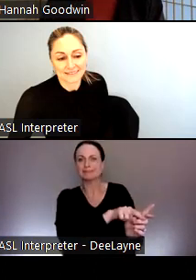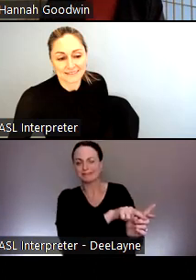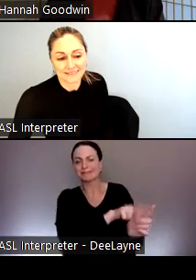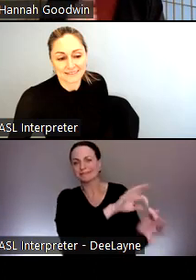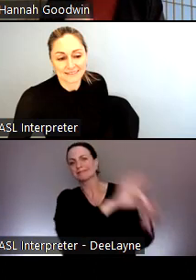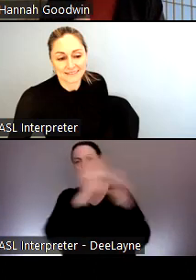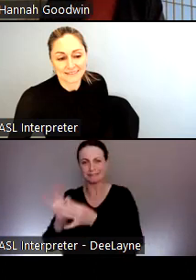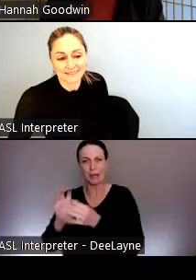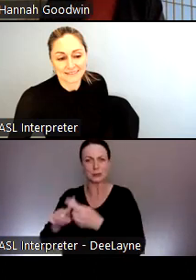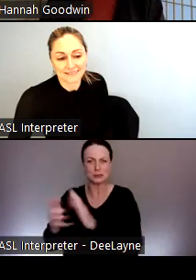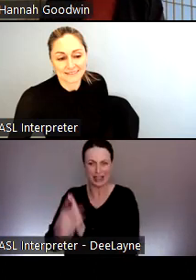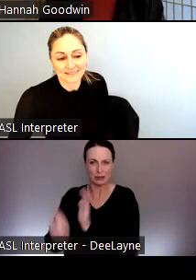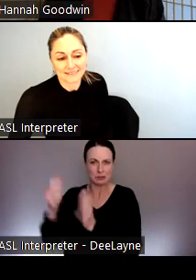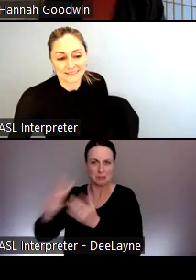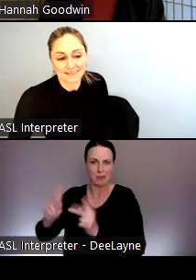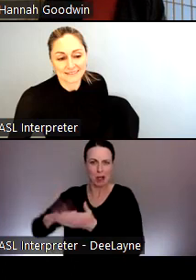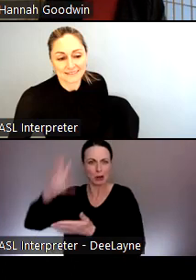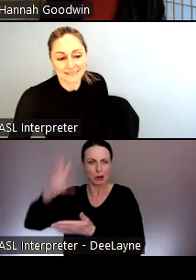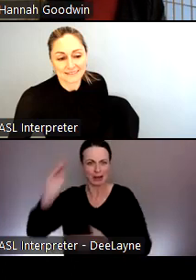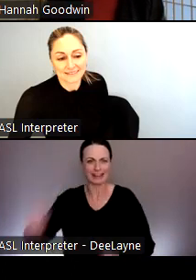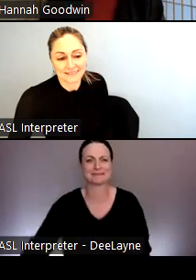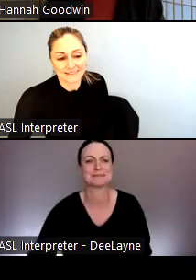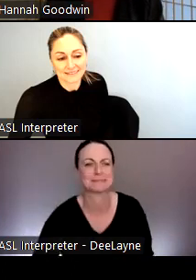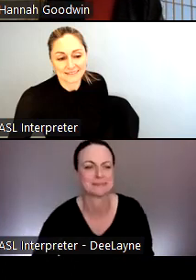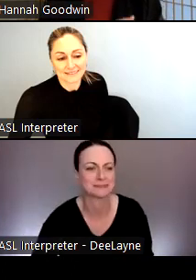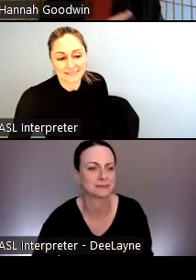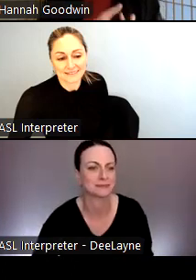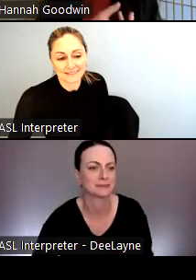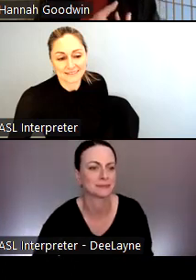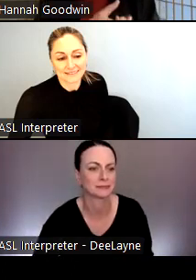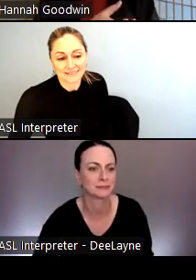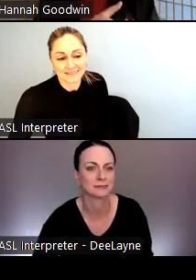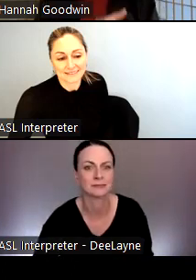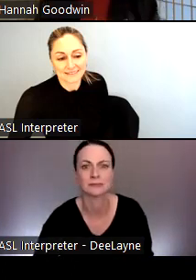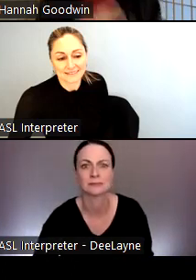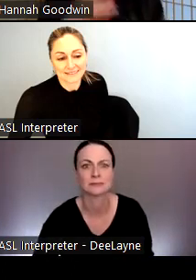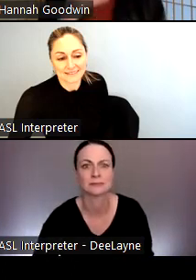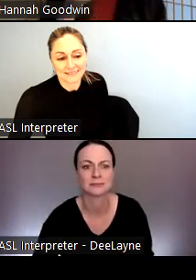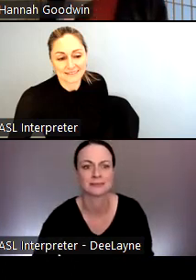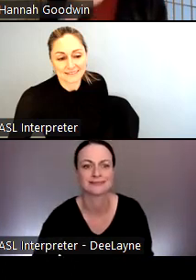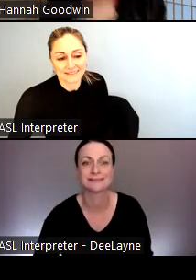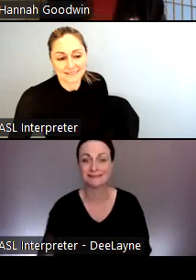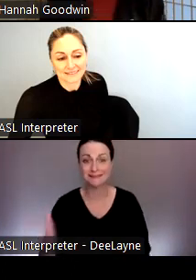So that's one example. Last year, there was full-day capacity building